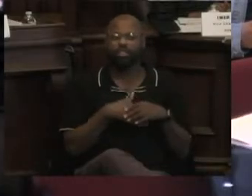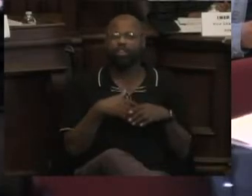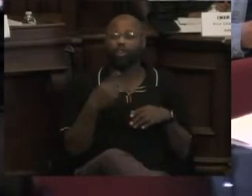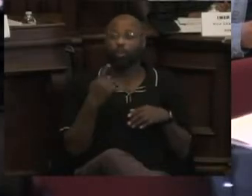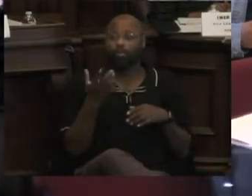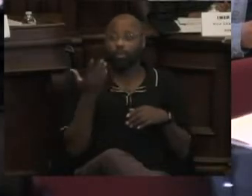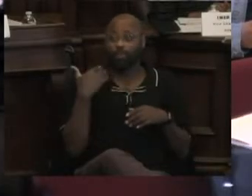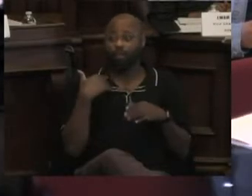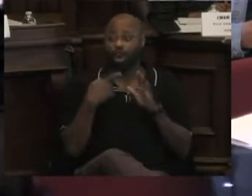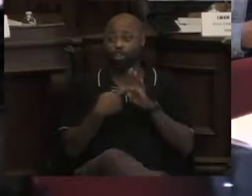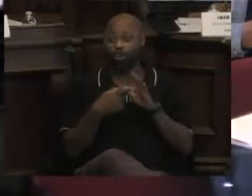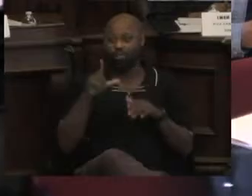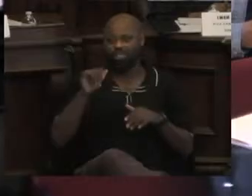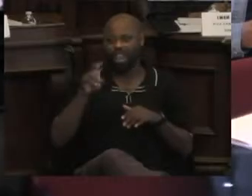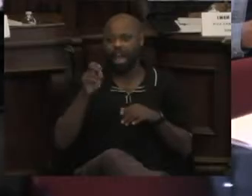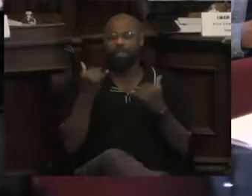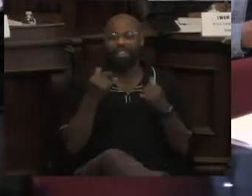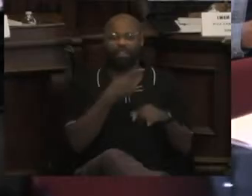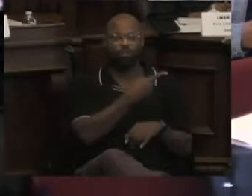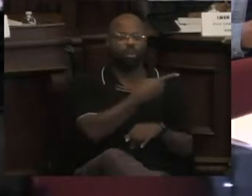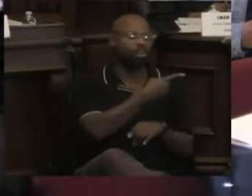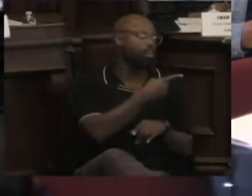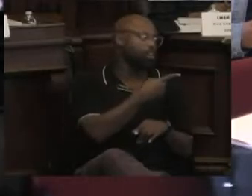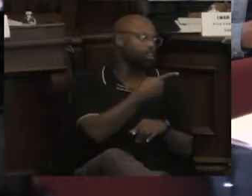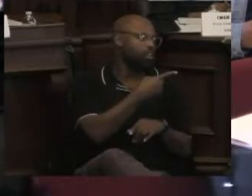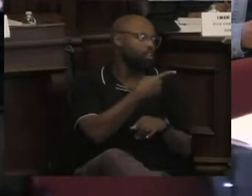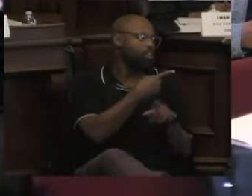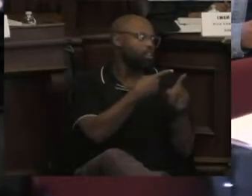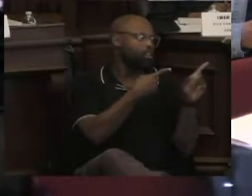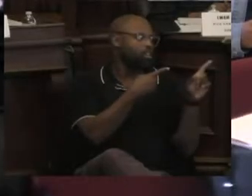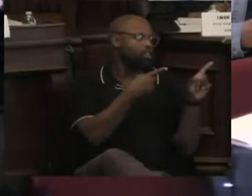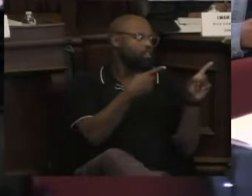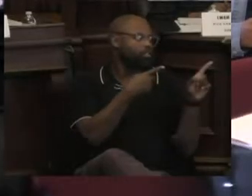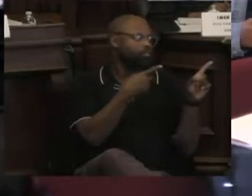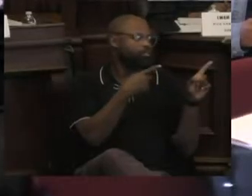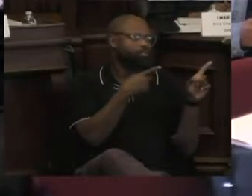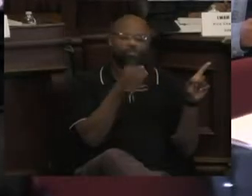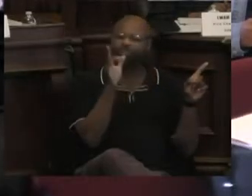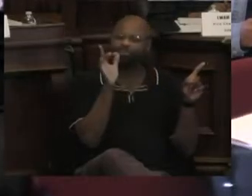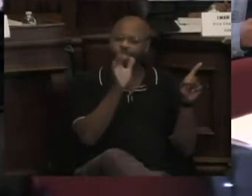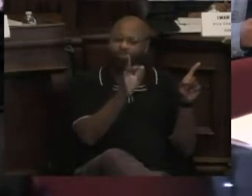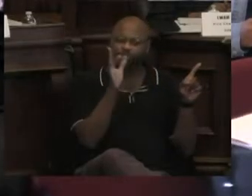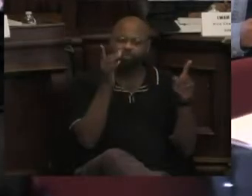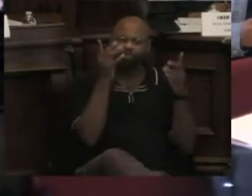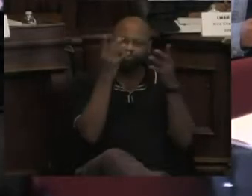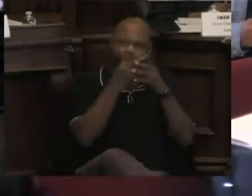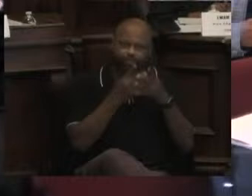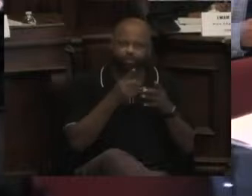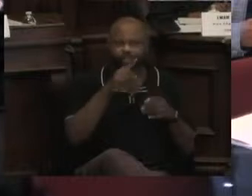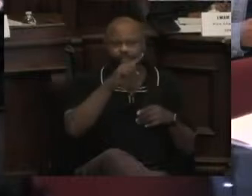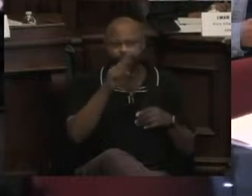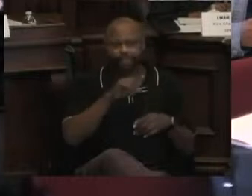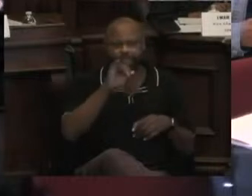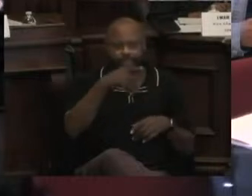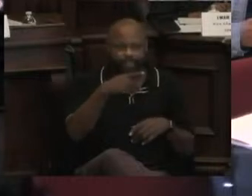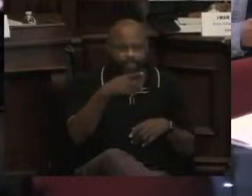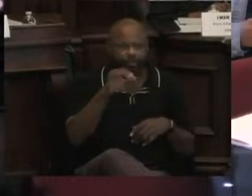example, this is what I got so far. This is the one I have for you over earlier is live. But